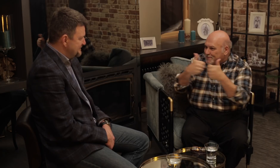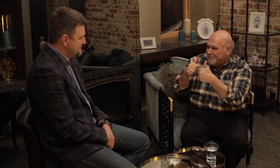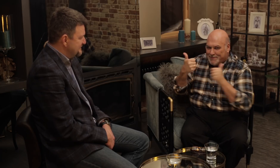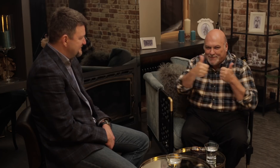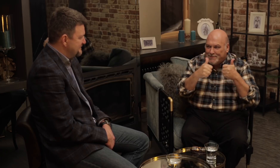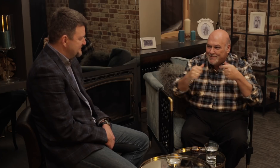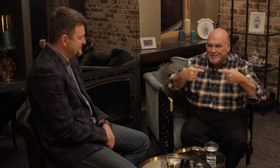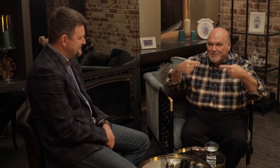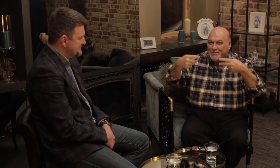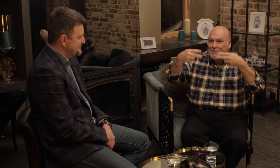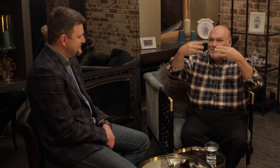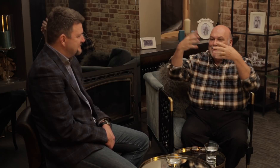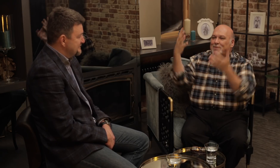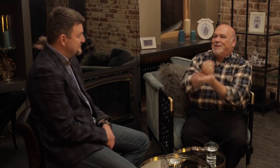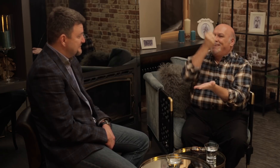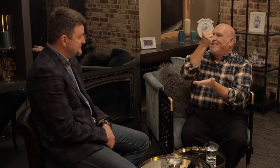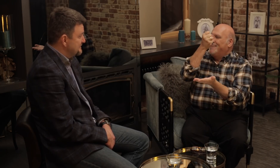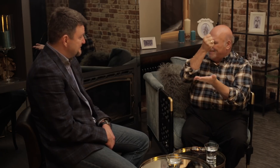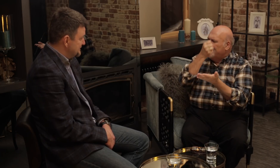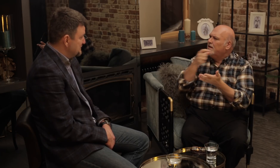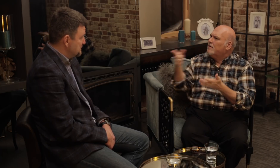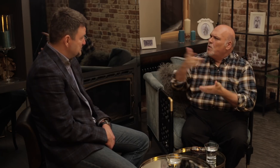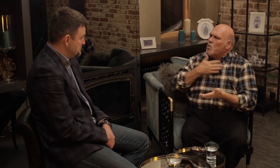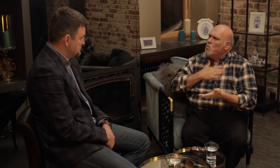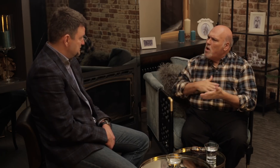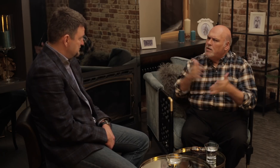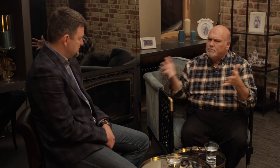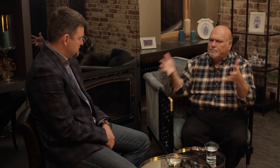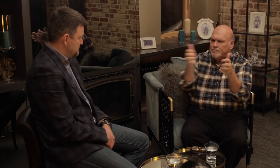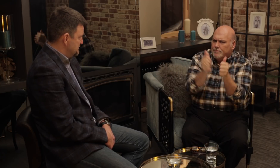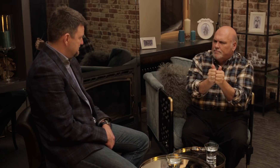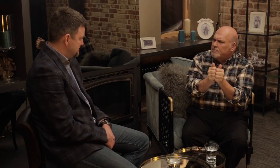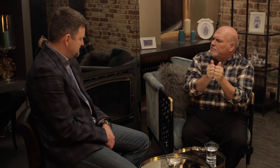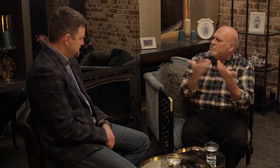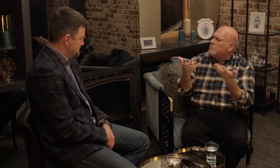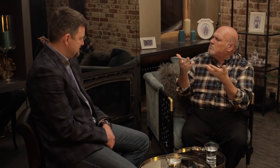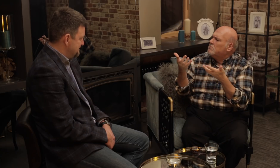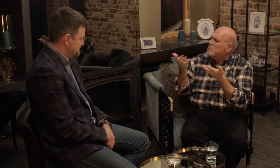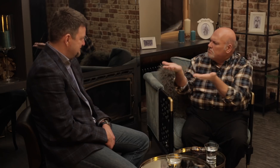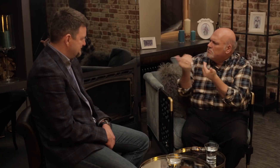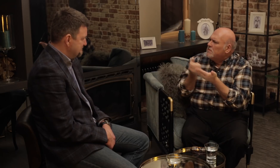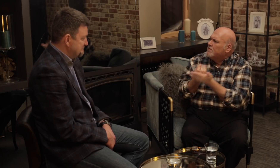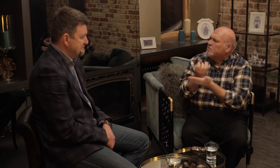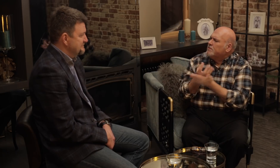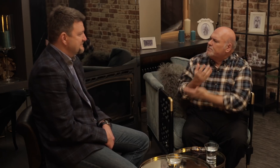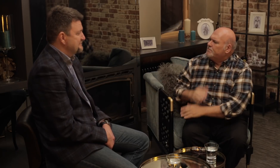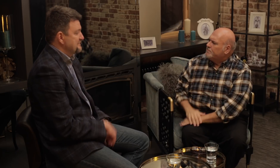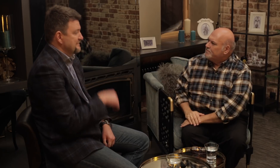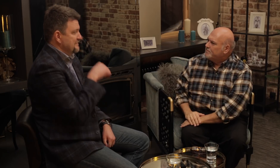and as a result of that, there were winners. Can you tell me more about why you wanted to be involved in Abilympic?